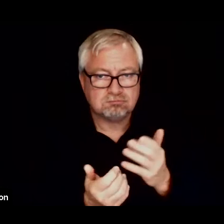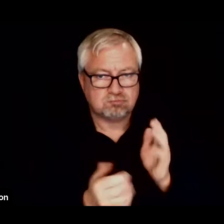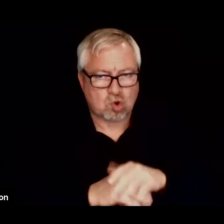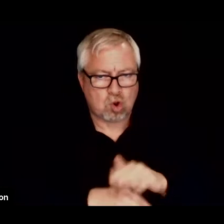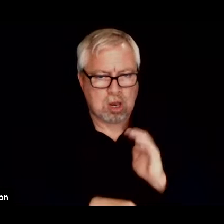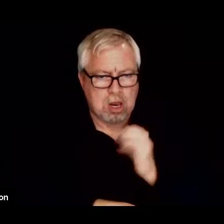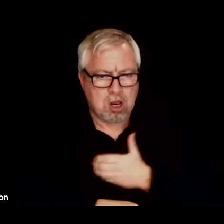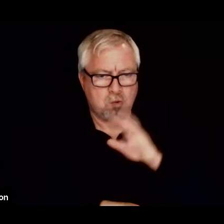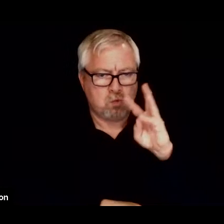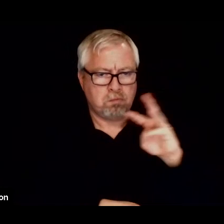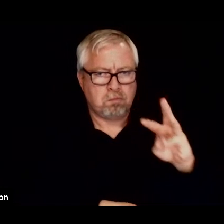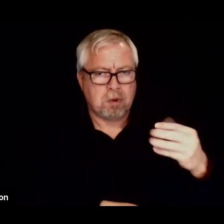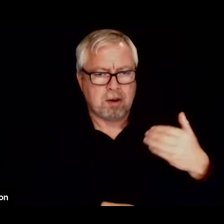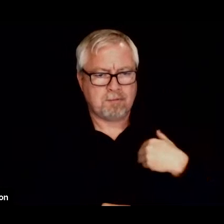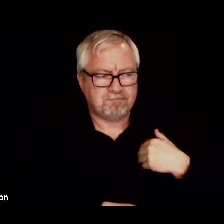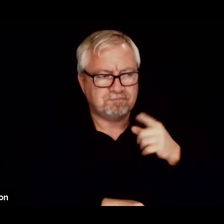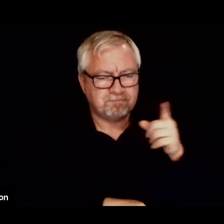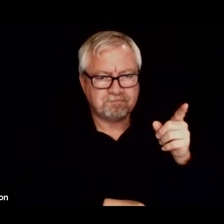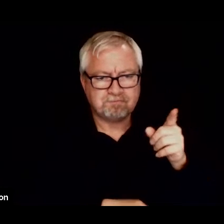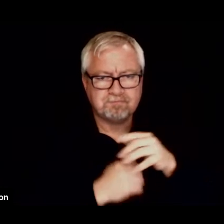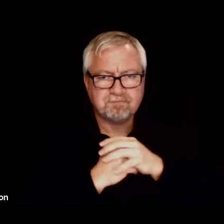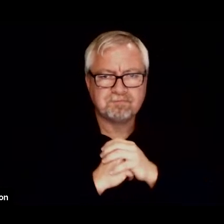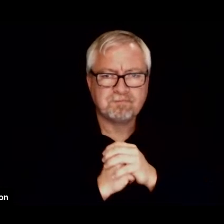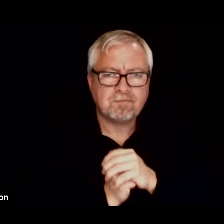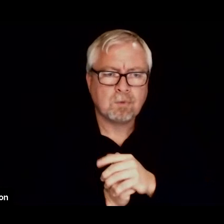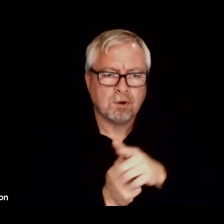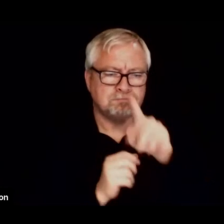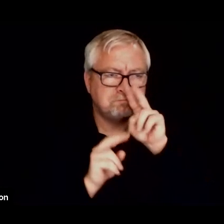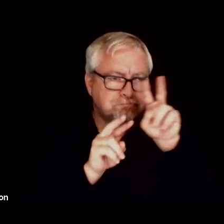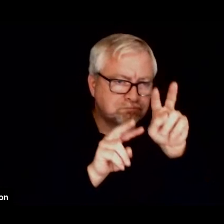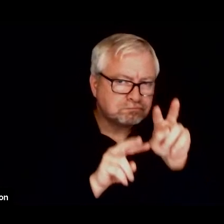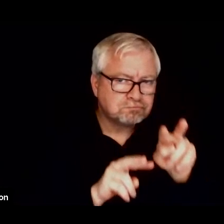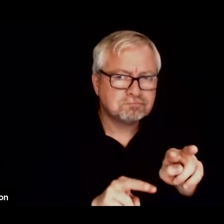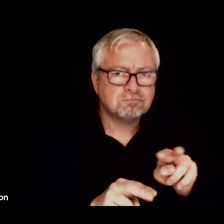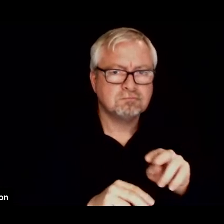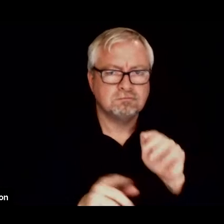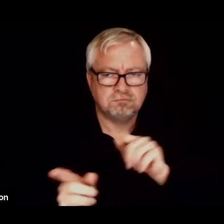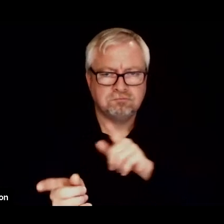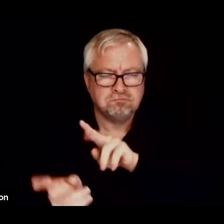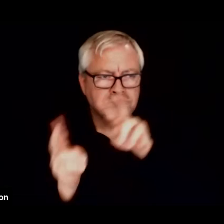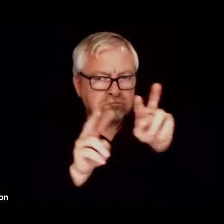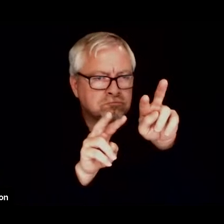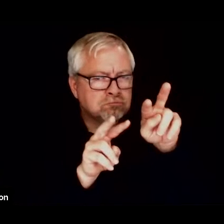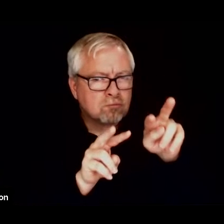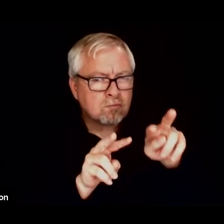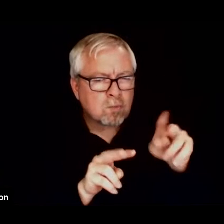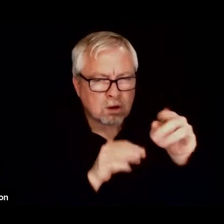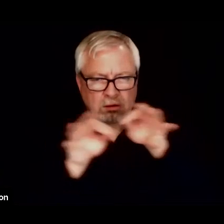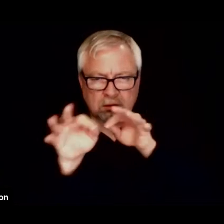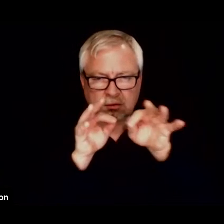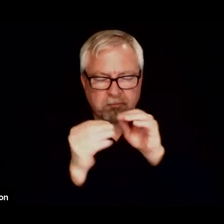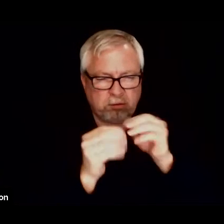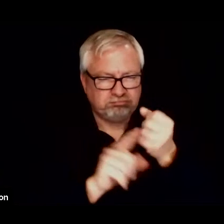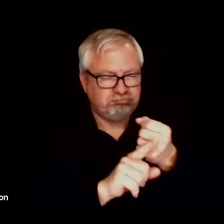you know want to make sure that that you're aware that it does go into a great deal more um on